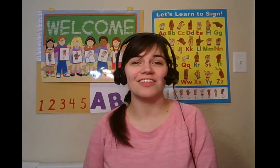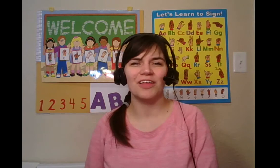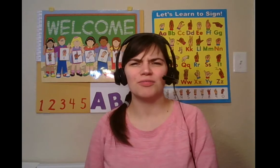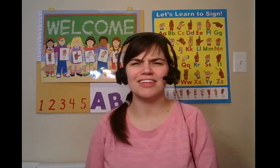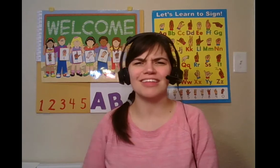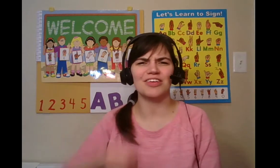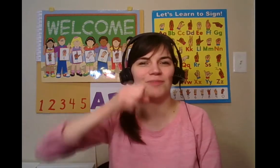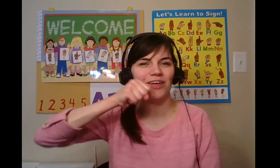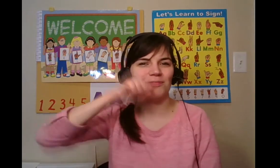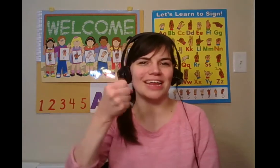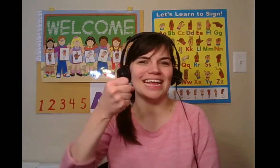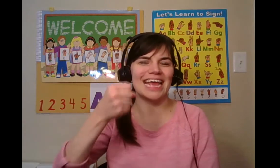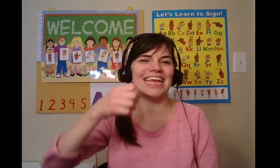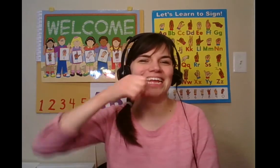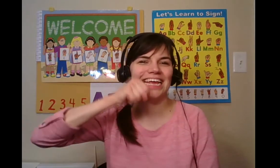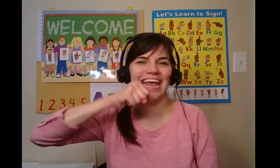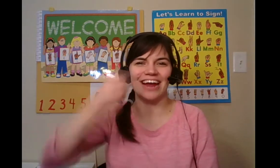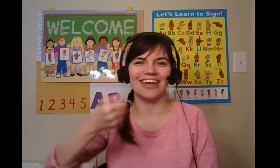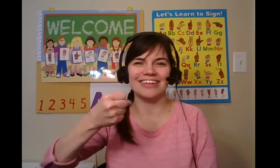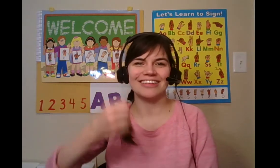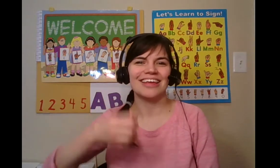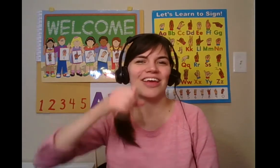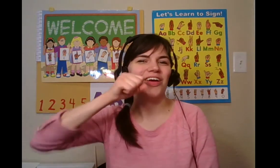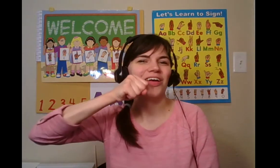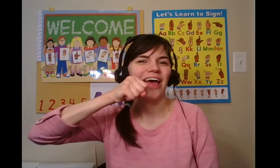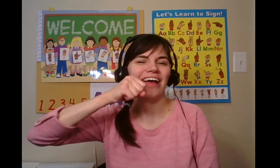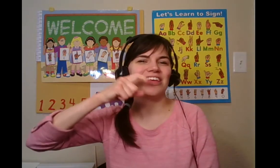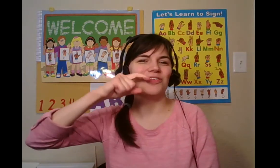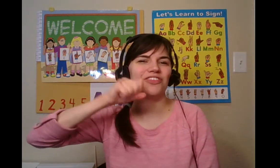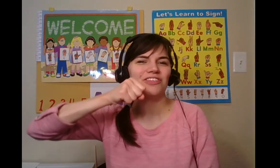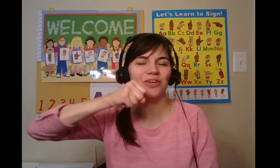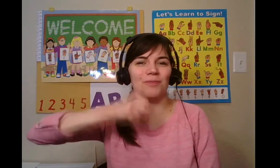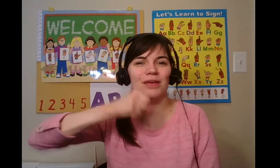pretend like you're Bugs Bunny eating a carrot. Act like you just took a big bite